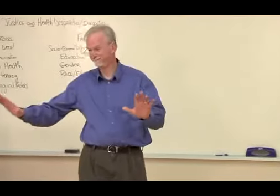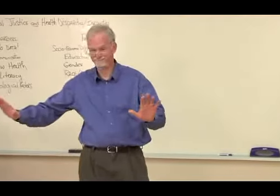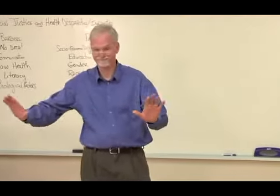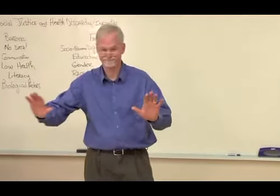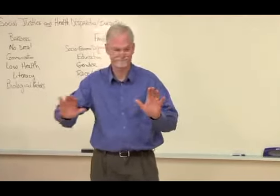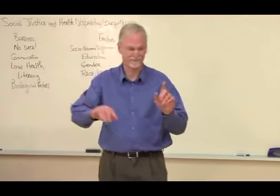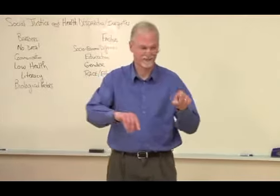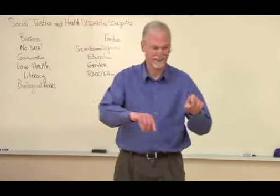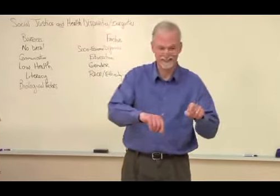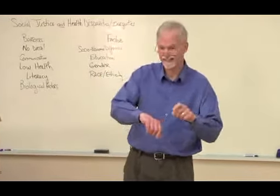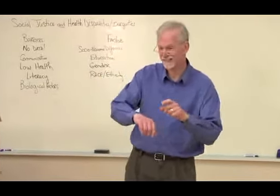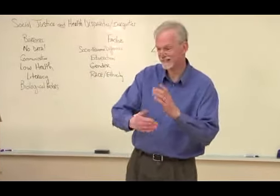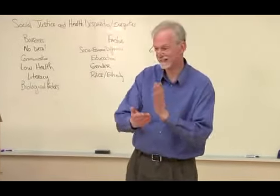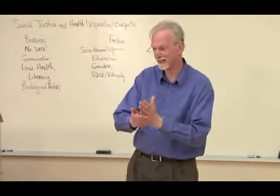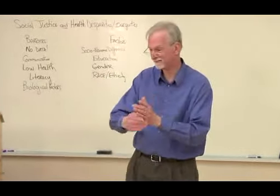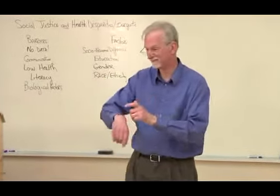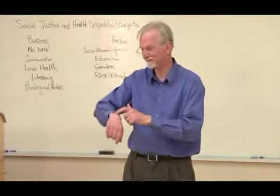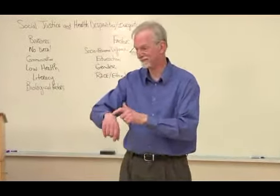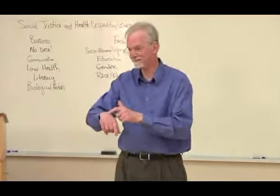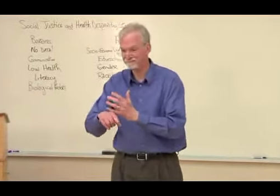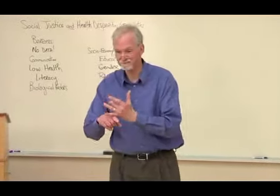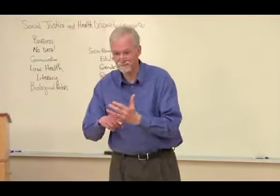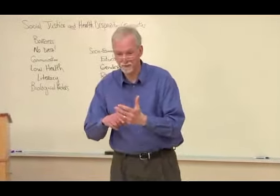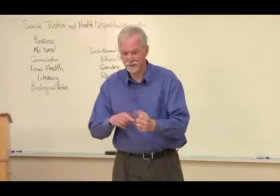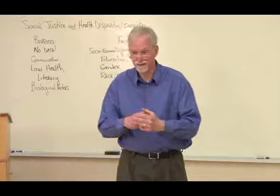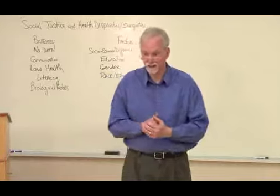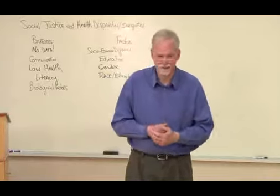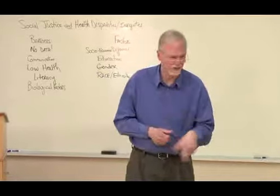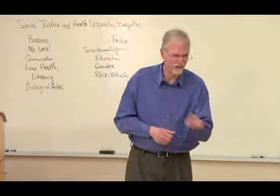Okay, it's time to stop.